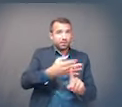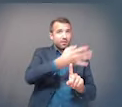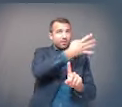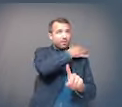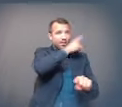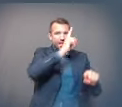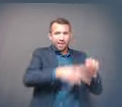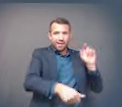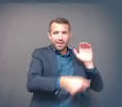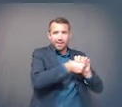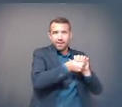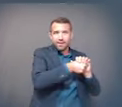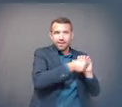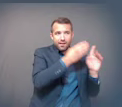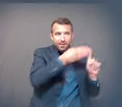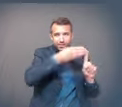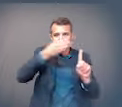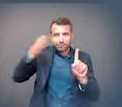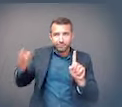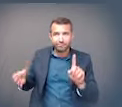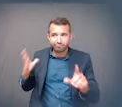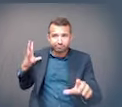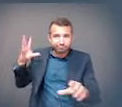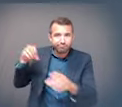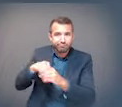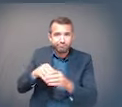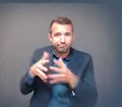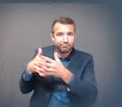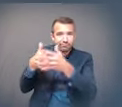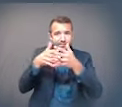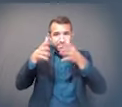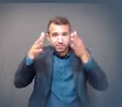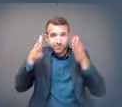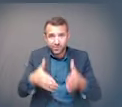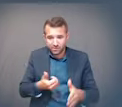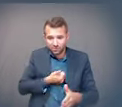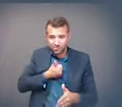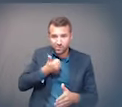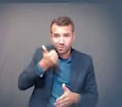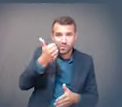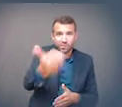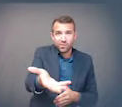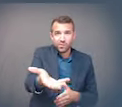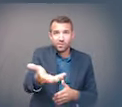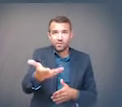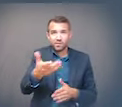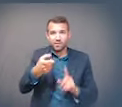I am your neighbor, your countrymen, one of the poets our nation has produced.